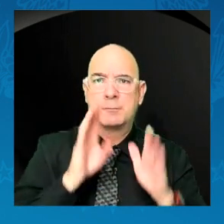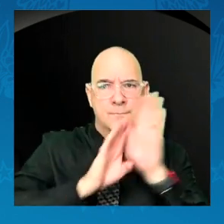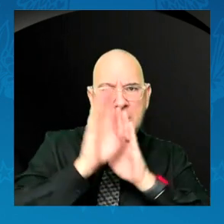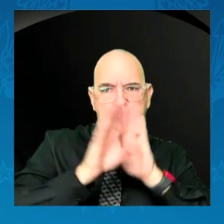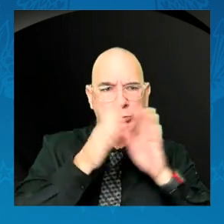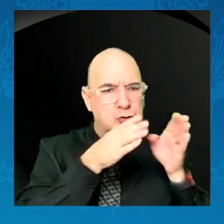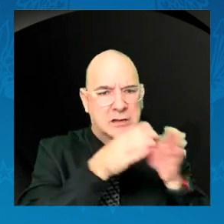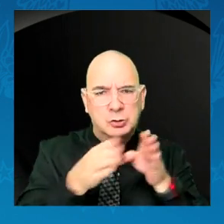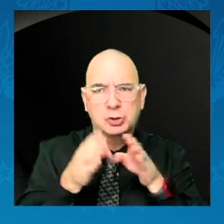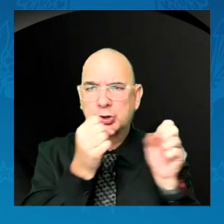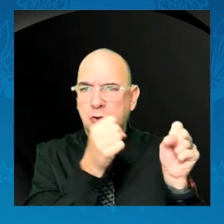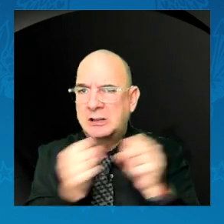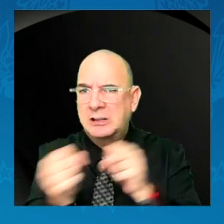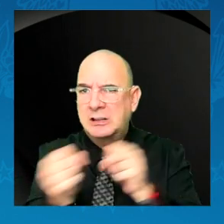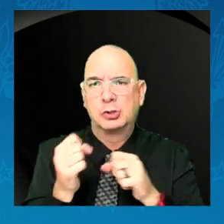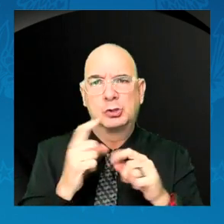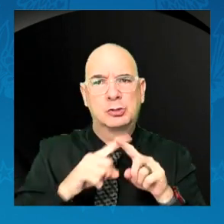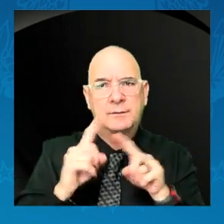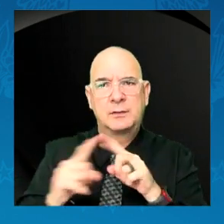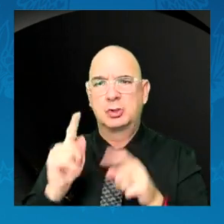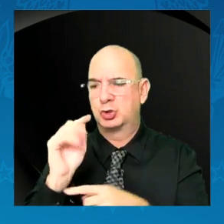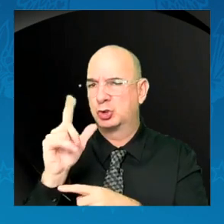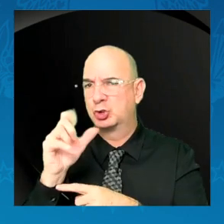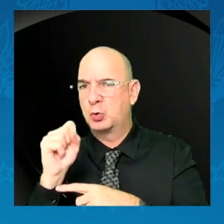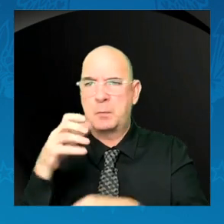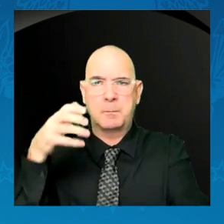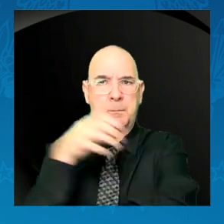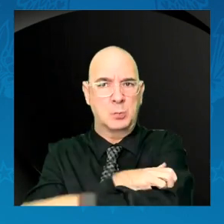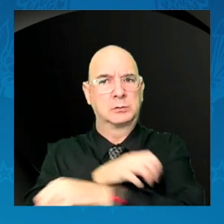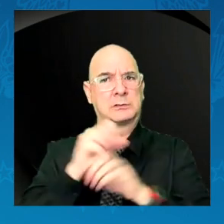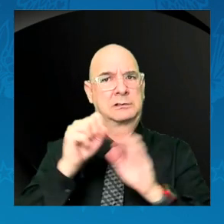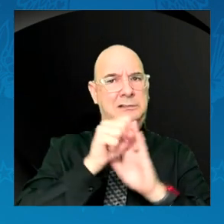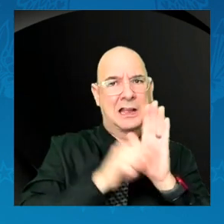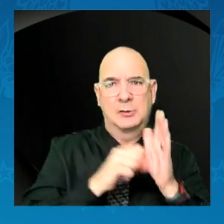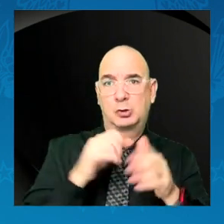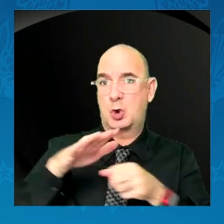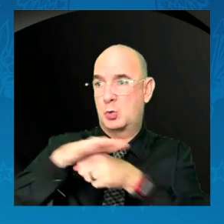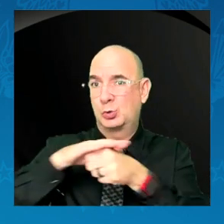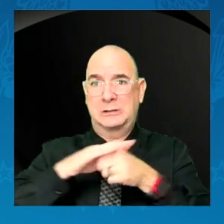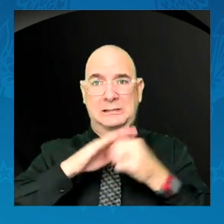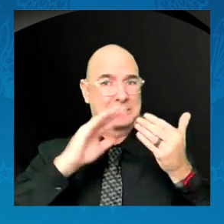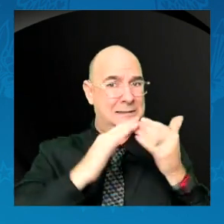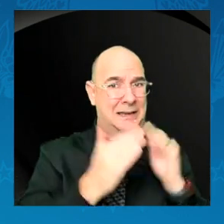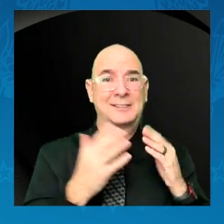tribes and local communities. And to your point. Madam Vice President, especially